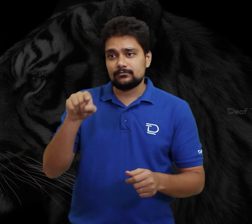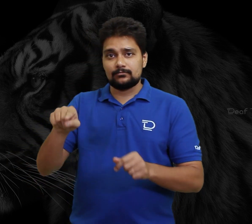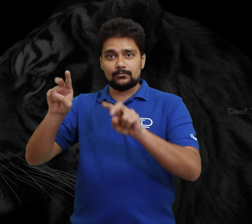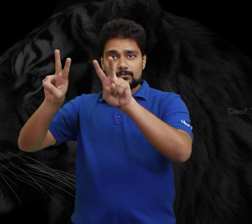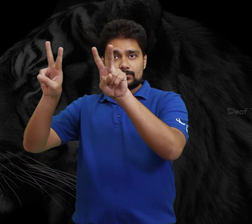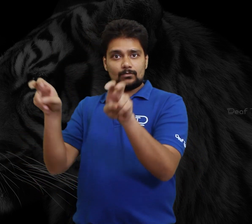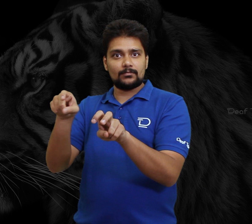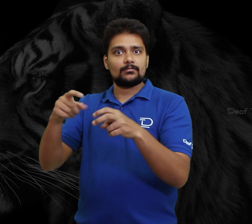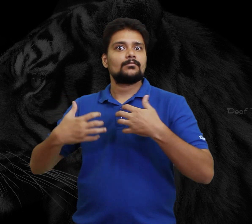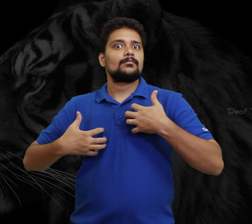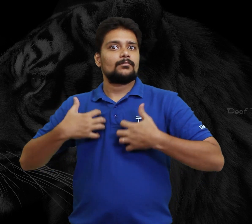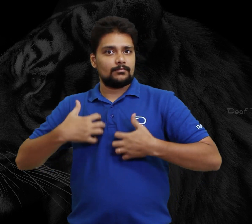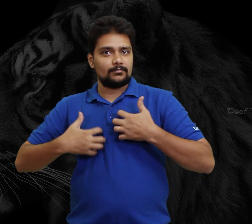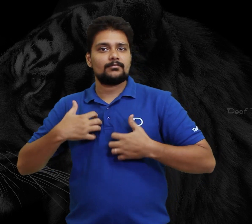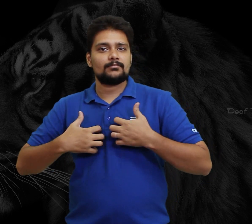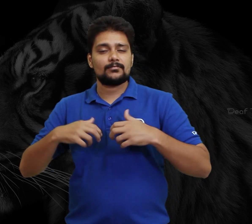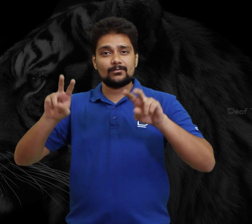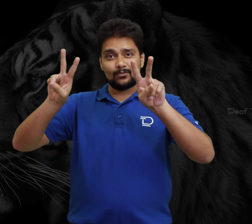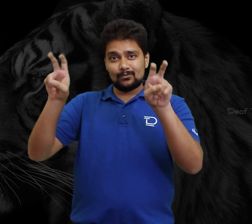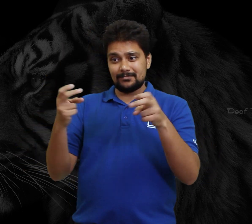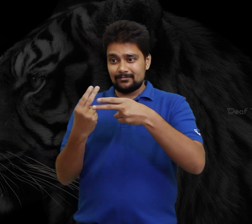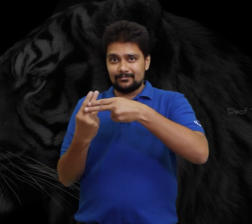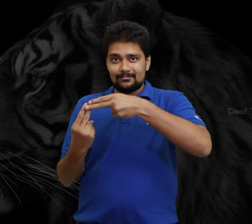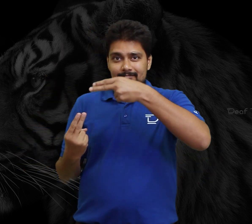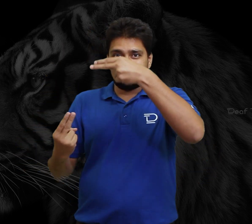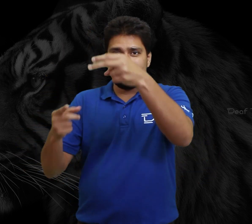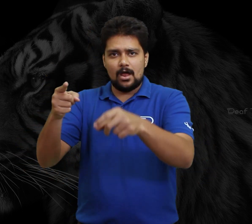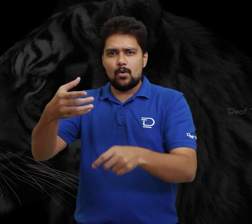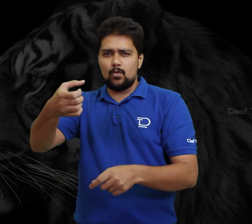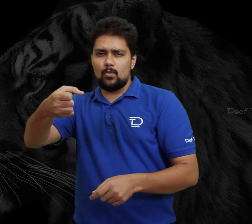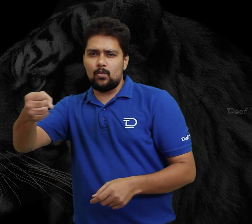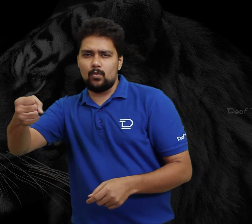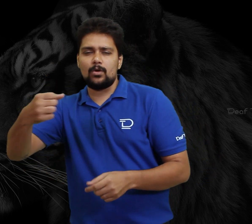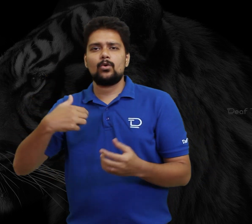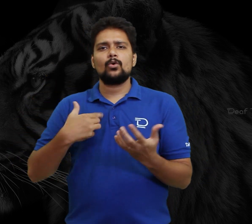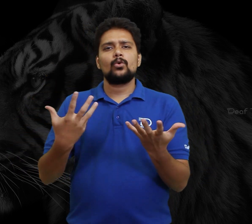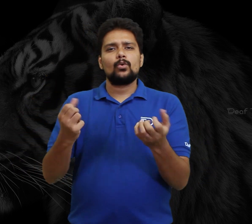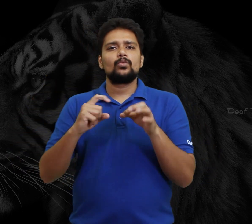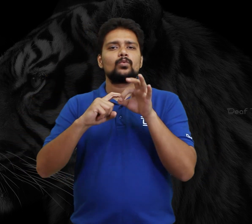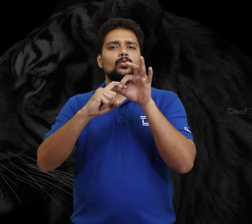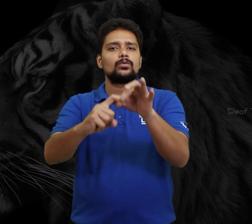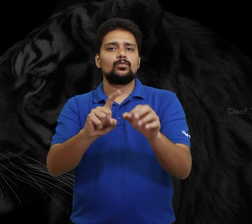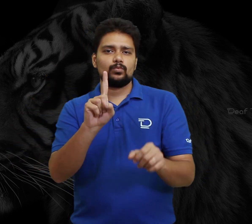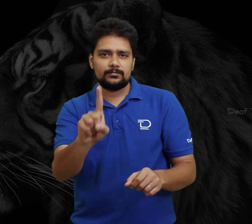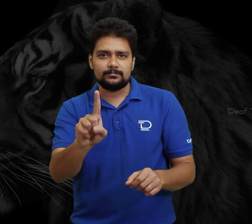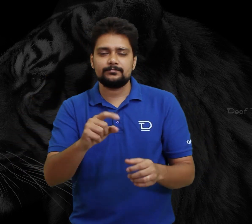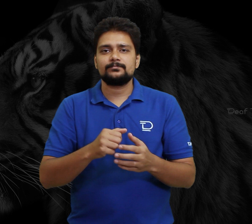today we are going to discuss interesting topics. Before going to the topic I have one question.